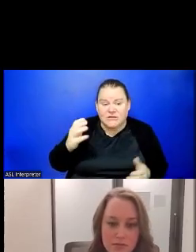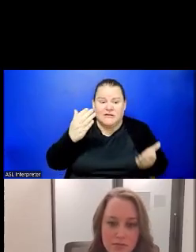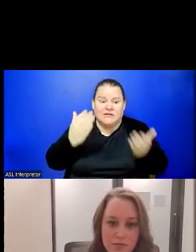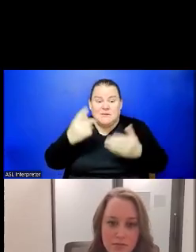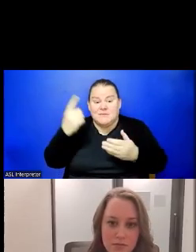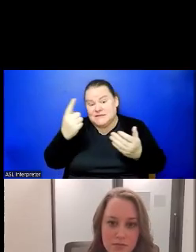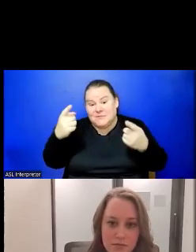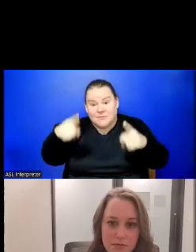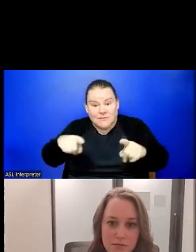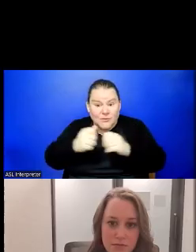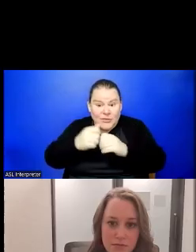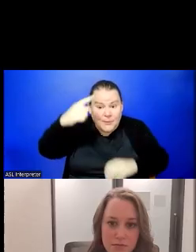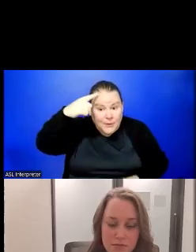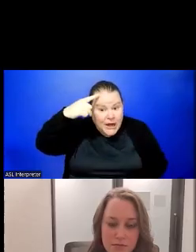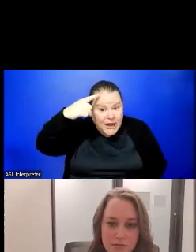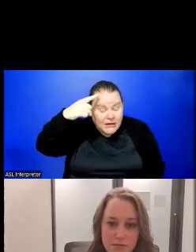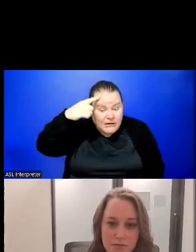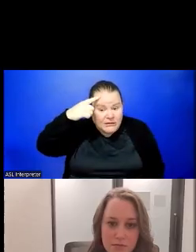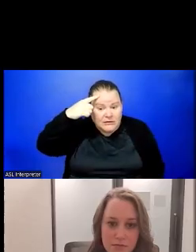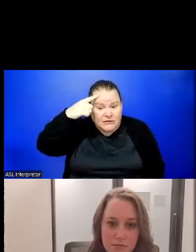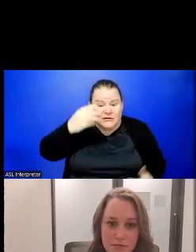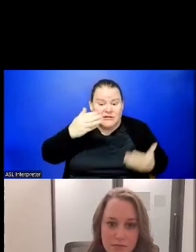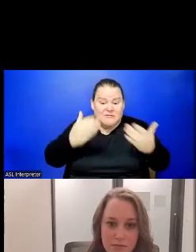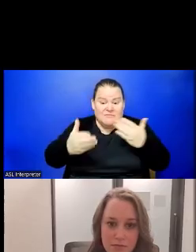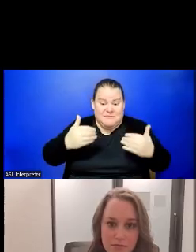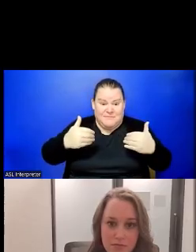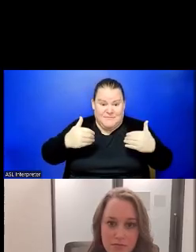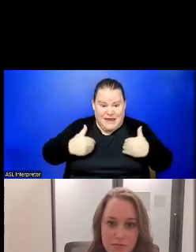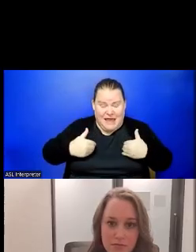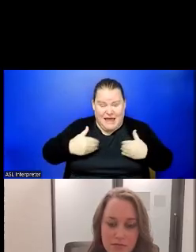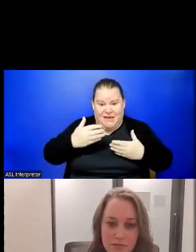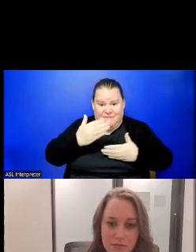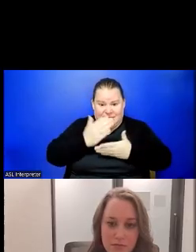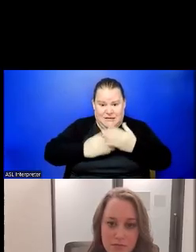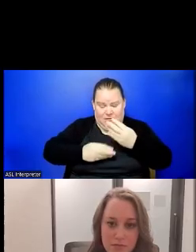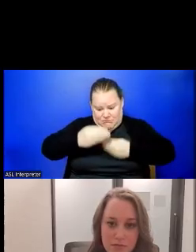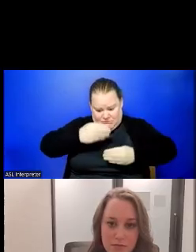the brain. They could have some metabolic disorder, a muscle